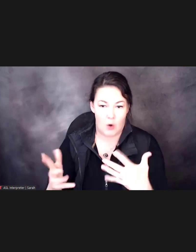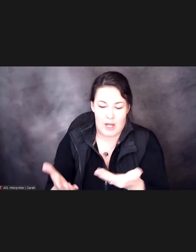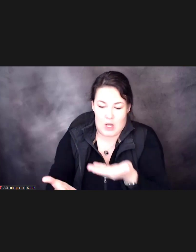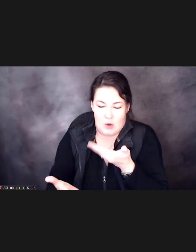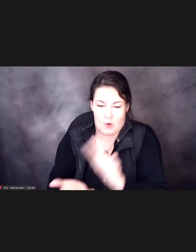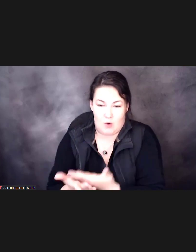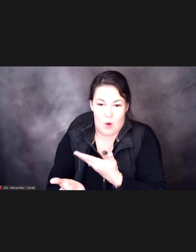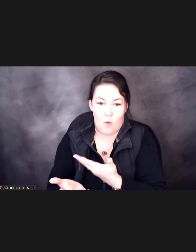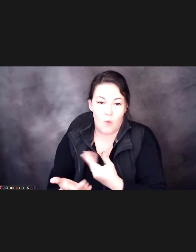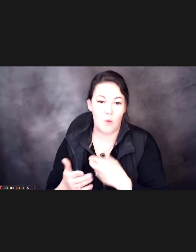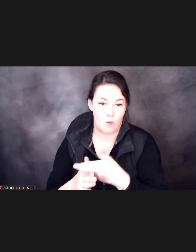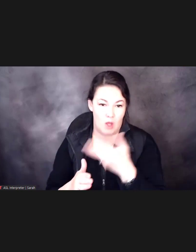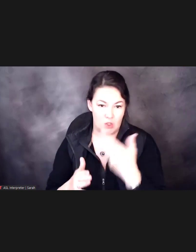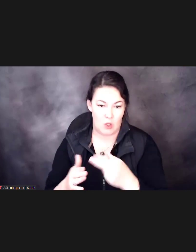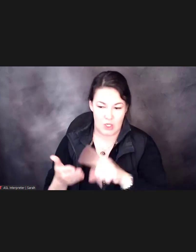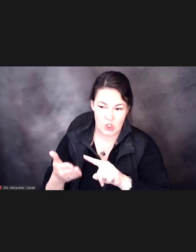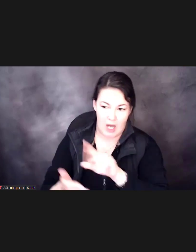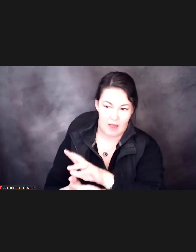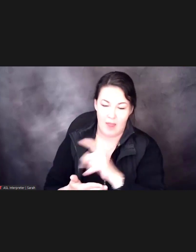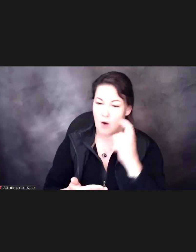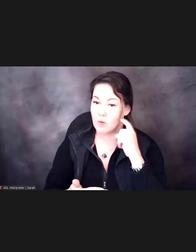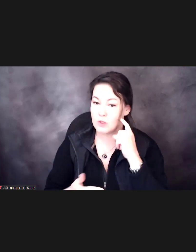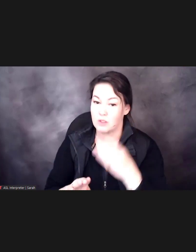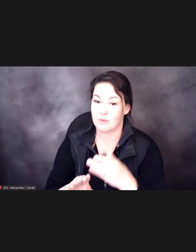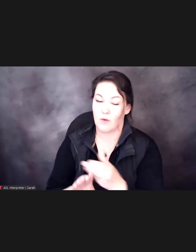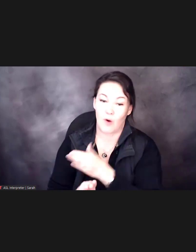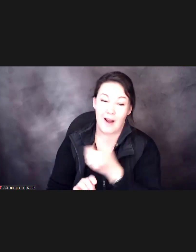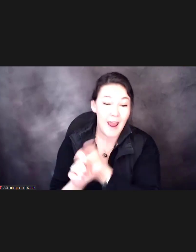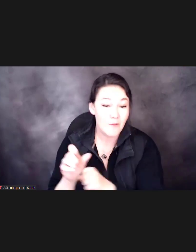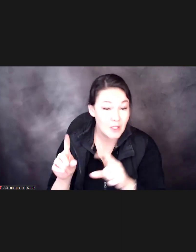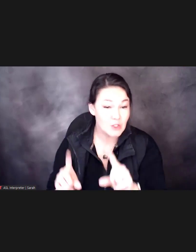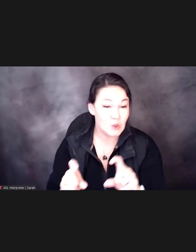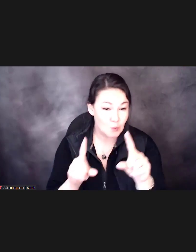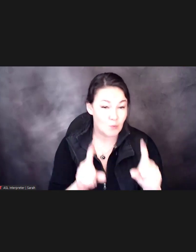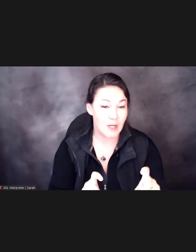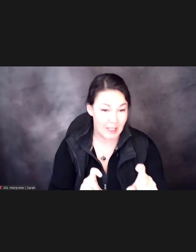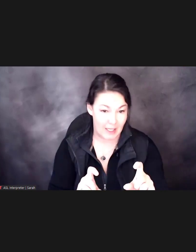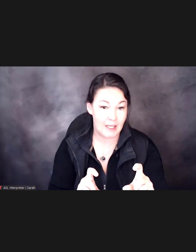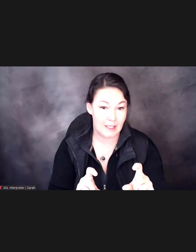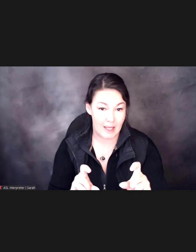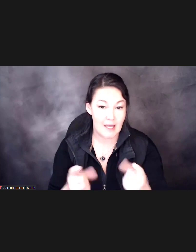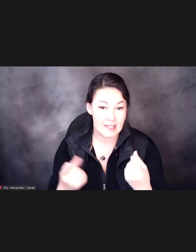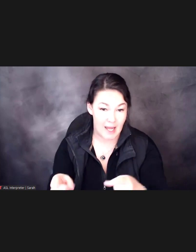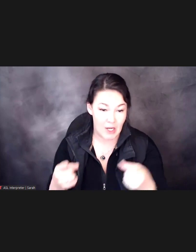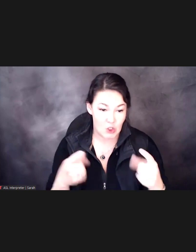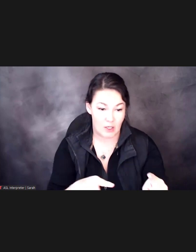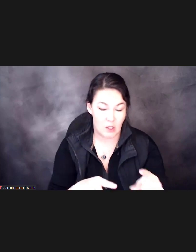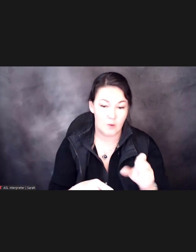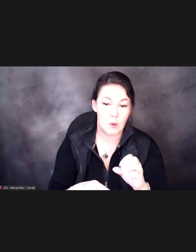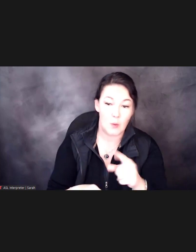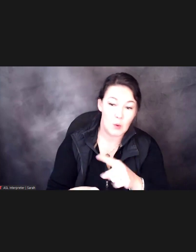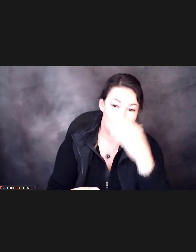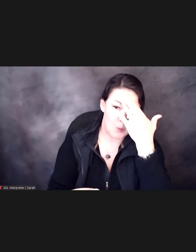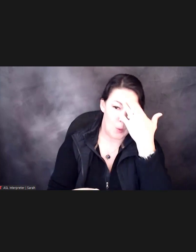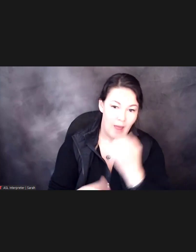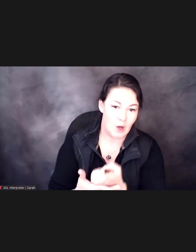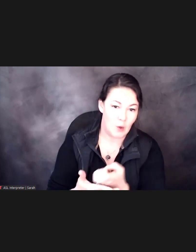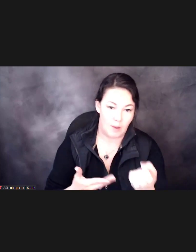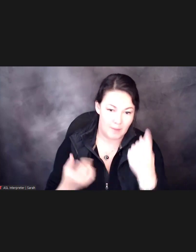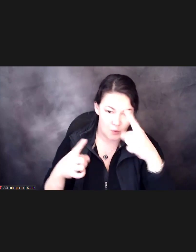a known result and check their ears before every screening session, just so you know that that equipment's working, that you